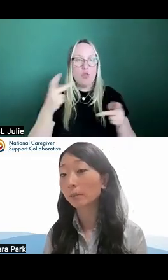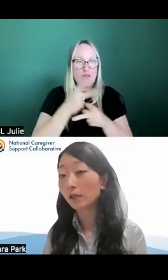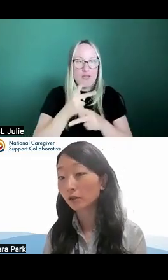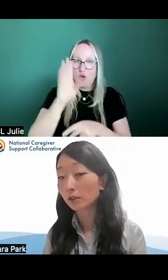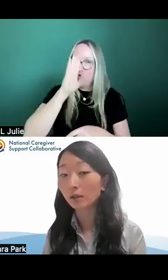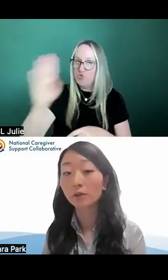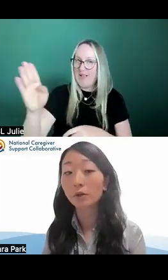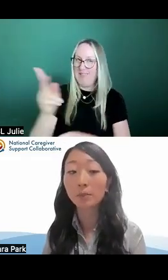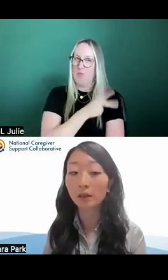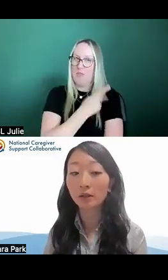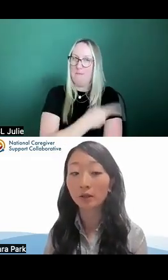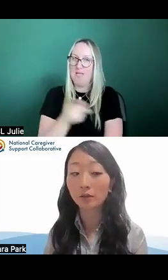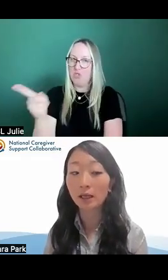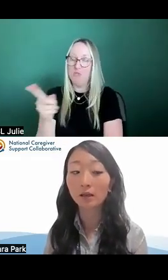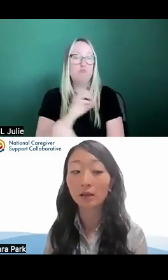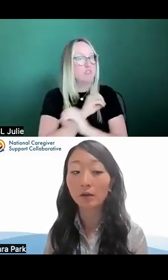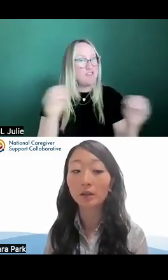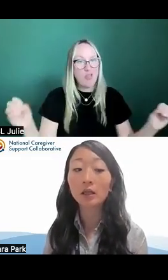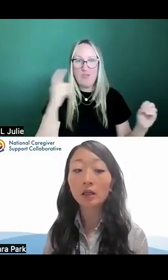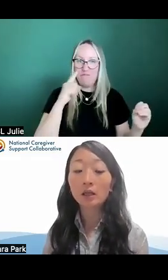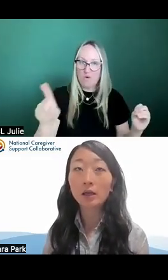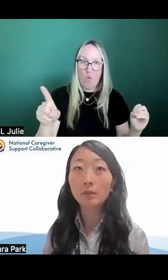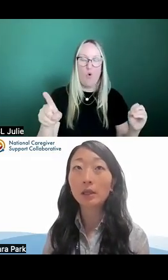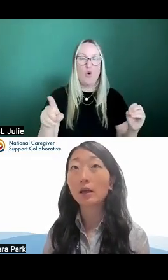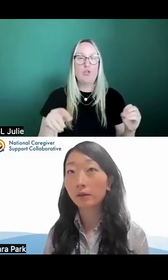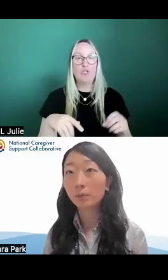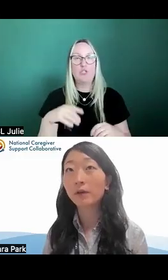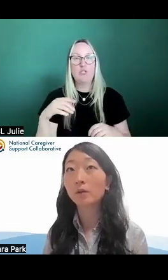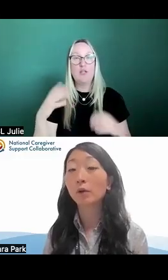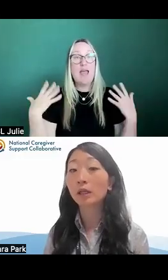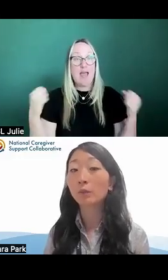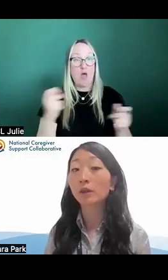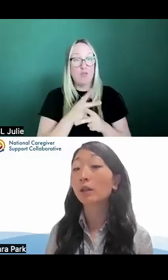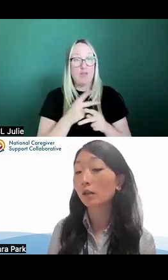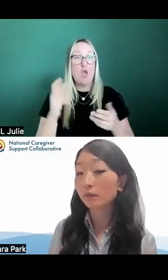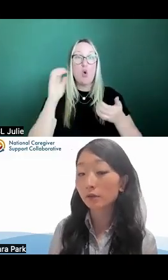patient, there were no billing codes that allowed a healthcare provider working with the caregiver